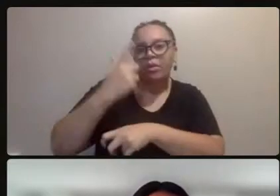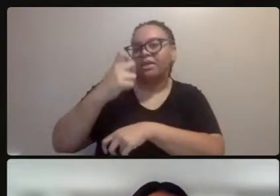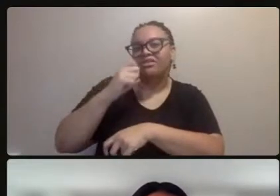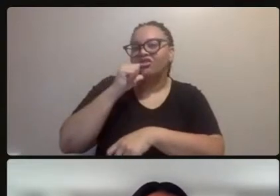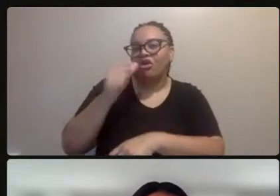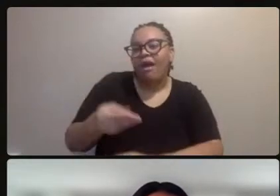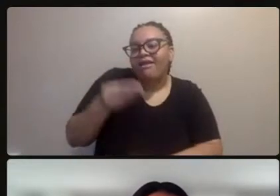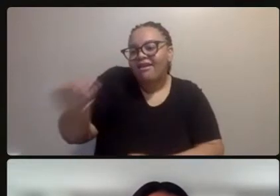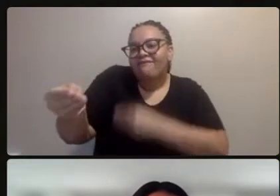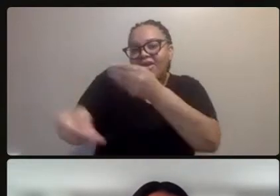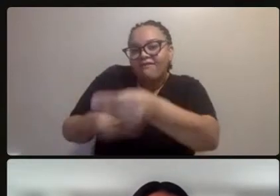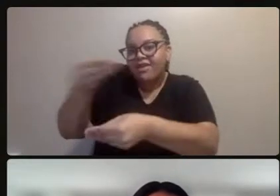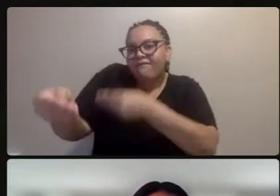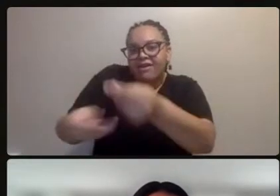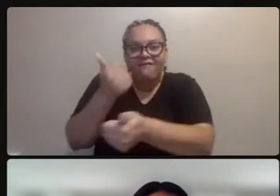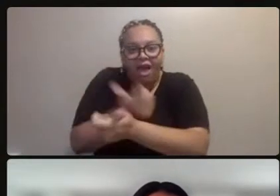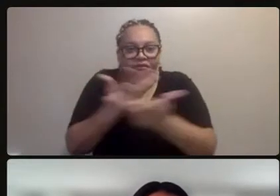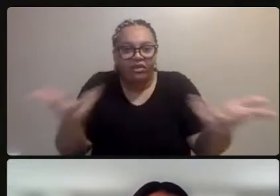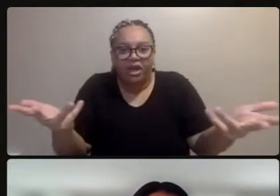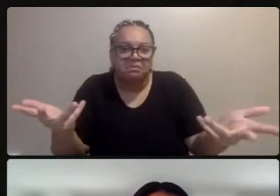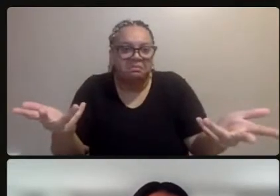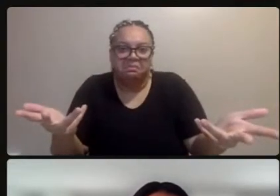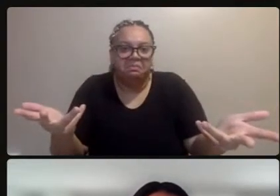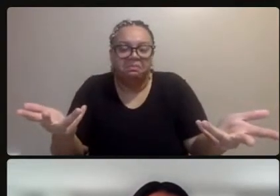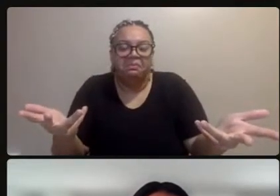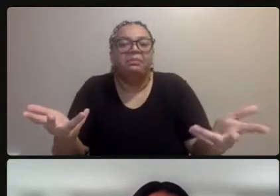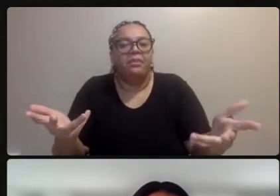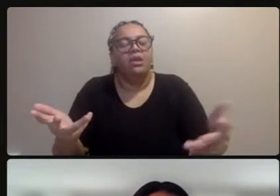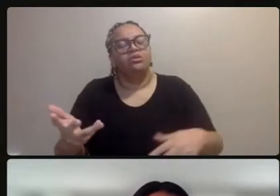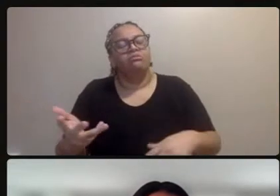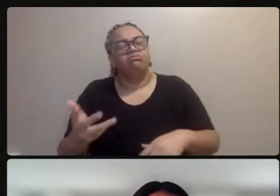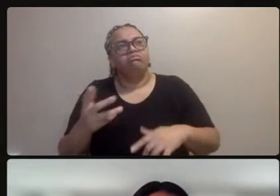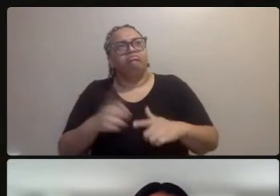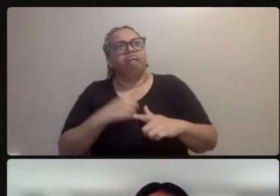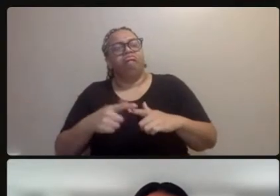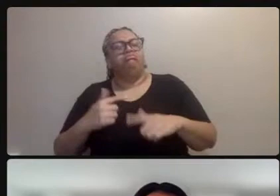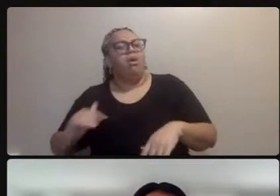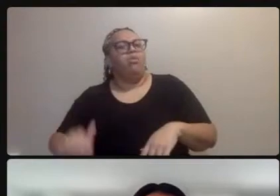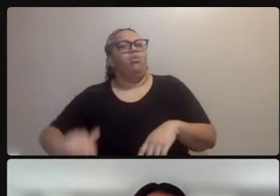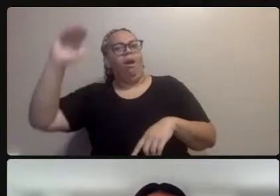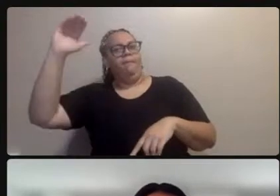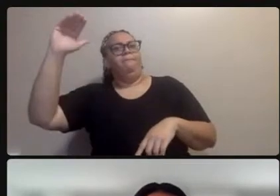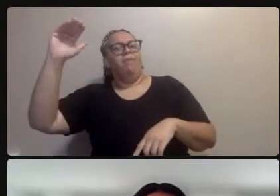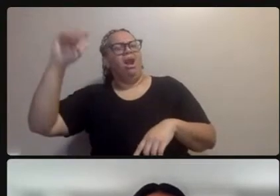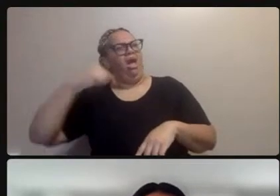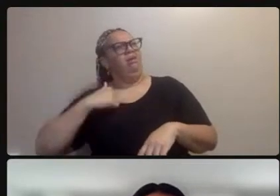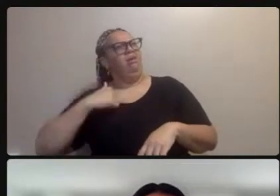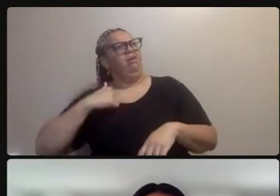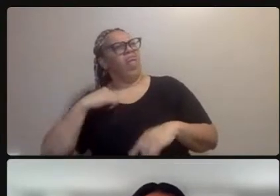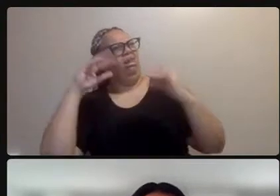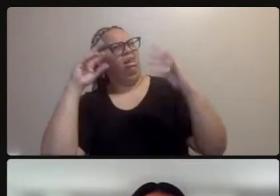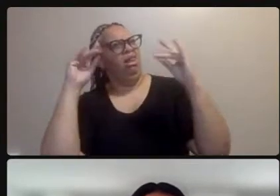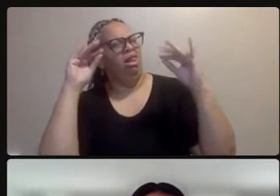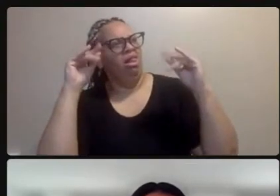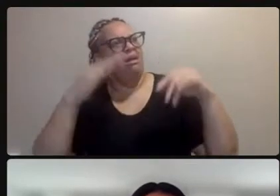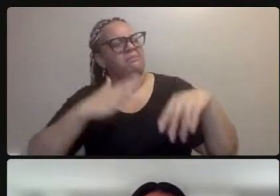CULTURE WAS WORK HARD BECAUSE NOTHING GOING GIVEN TO YOU AND